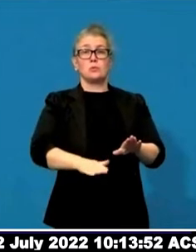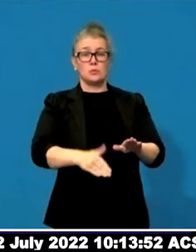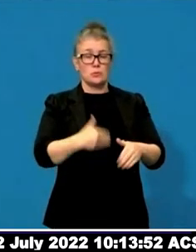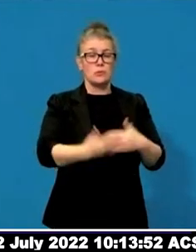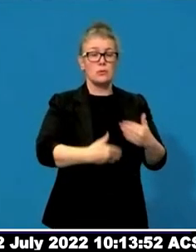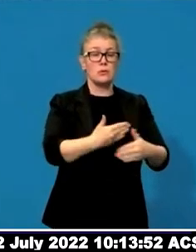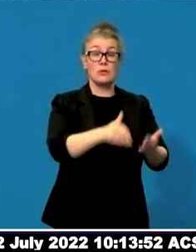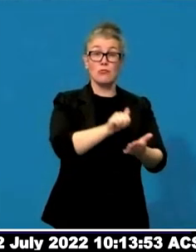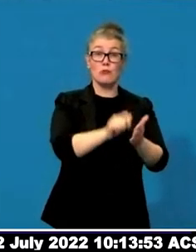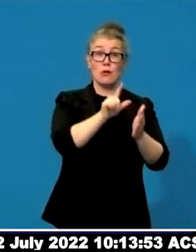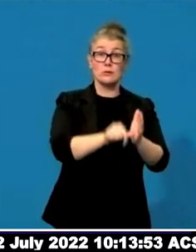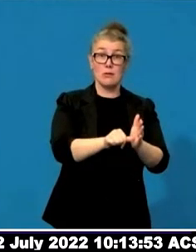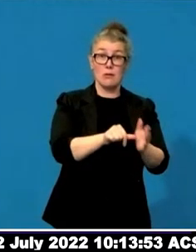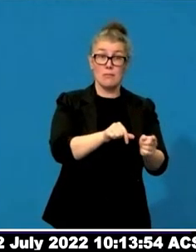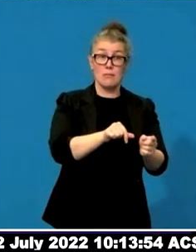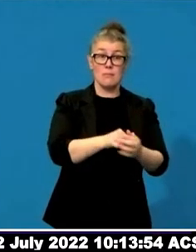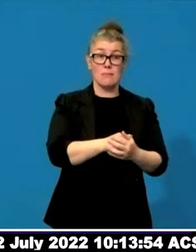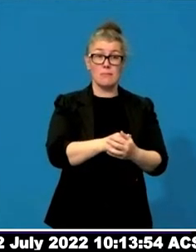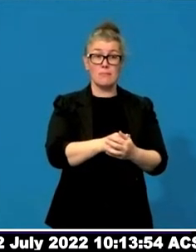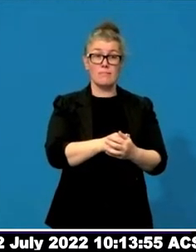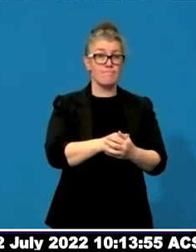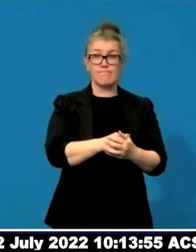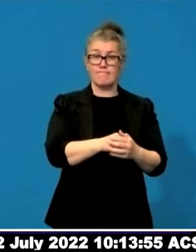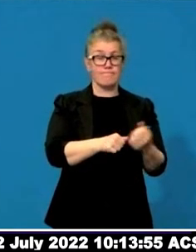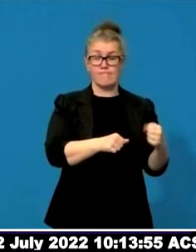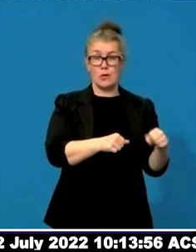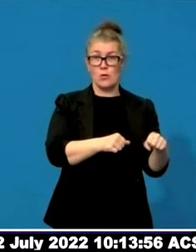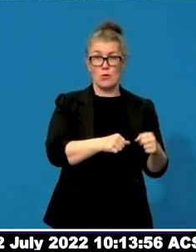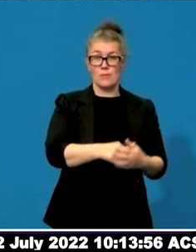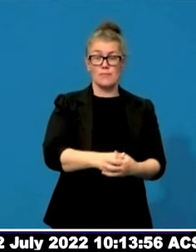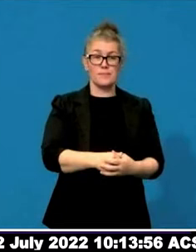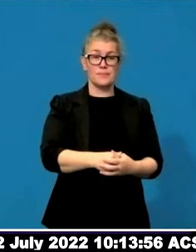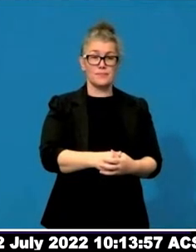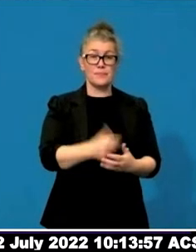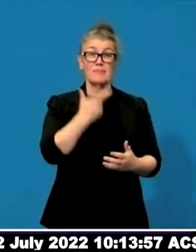Em is shaking her head. So, if your scooter is not in good condition